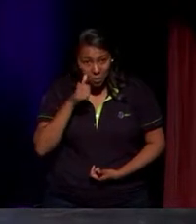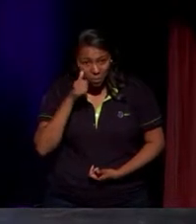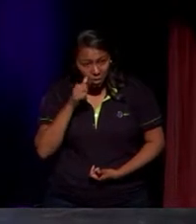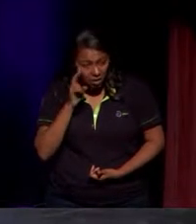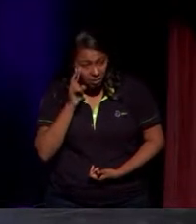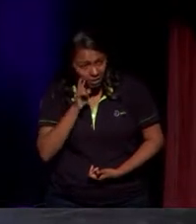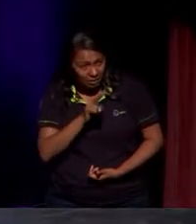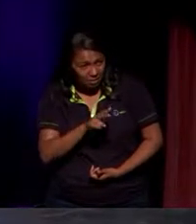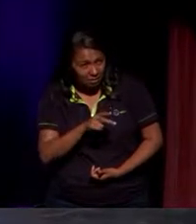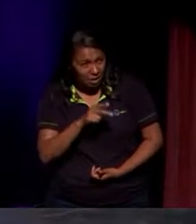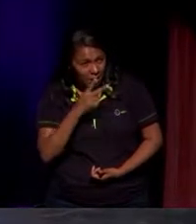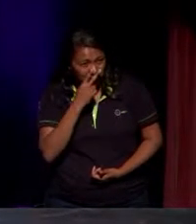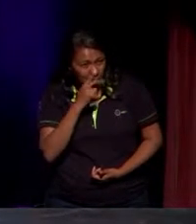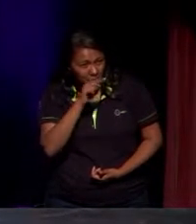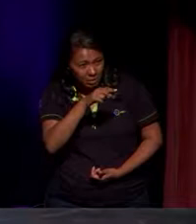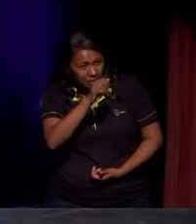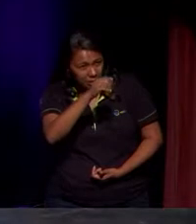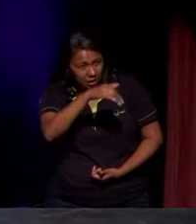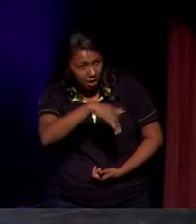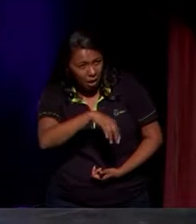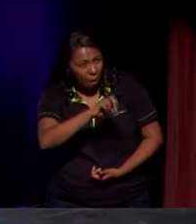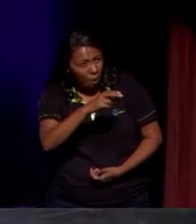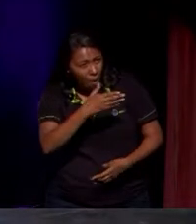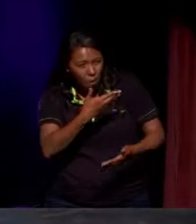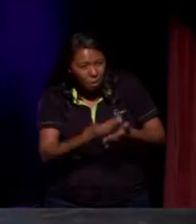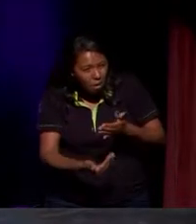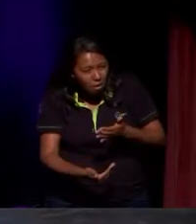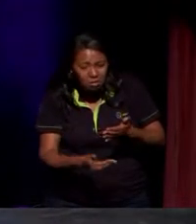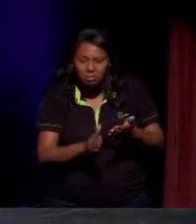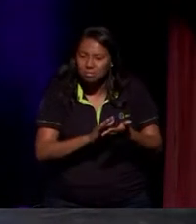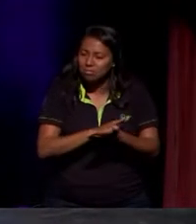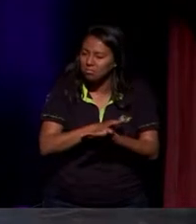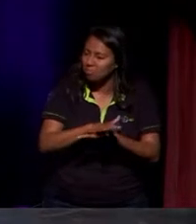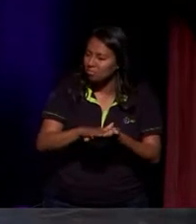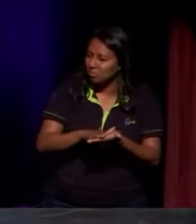They carry the world to the head. to leave your hands free.